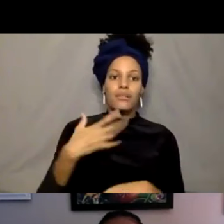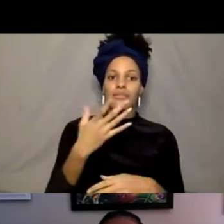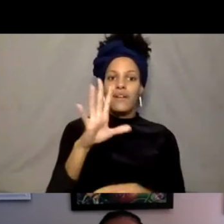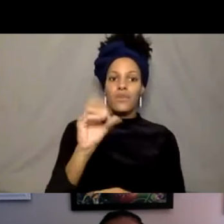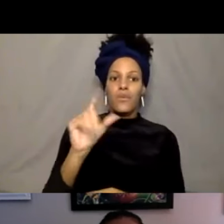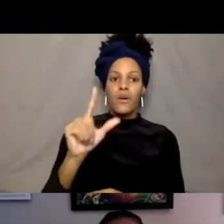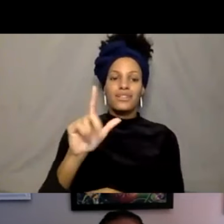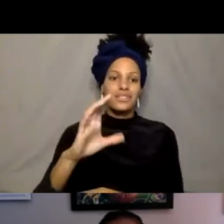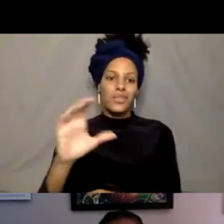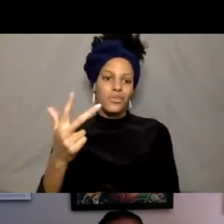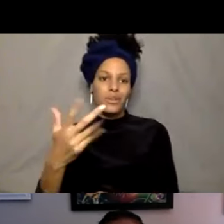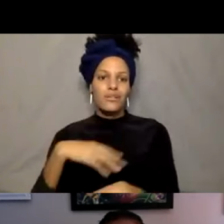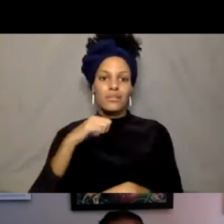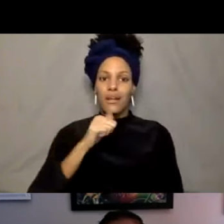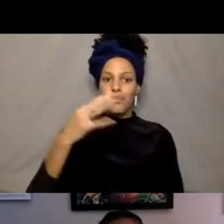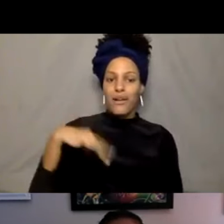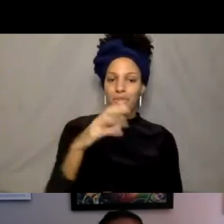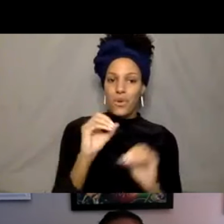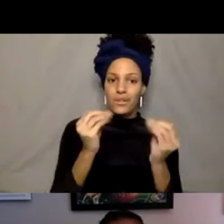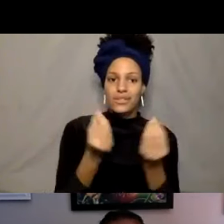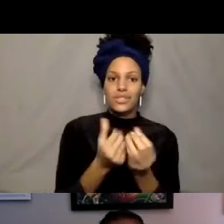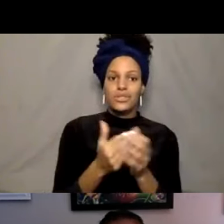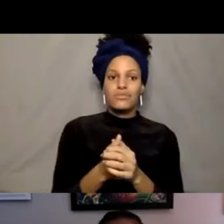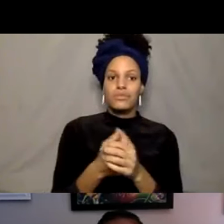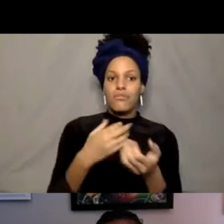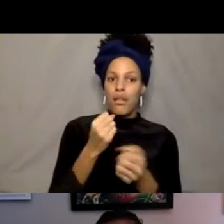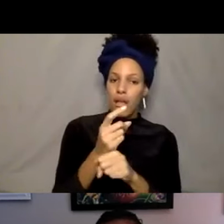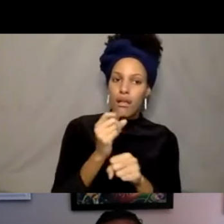with annual operating expenses of $400,000 or less.